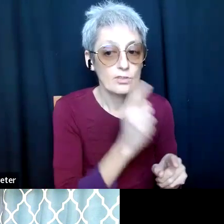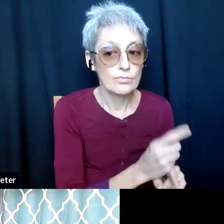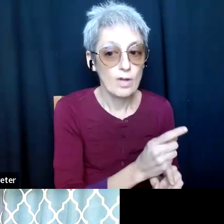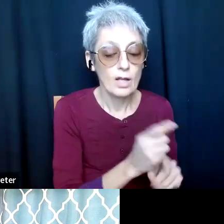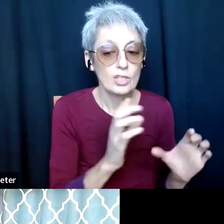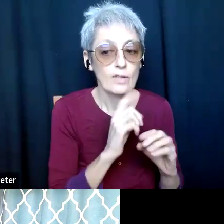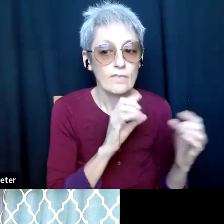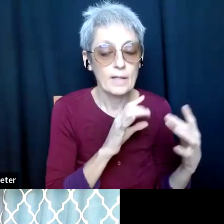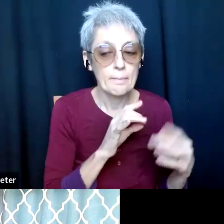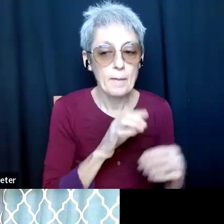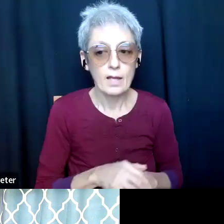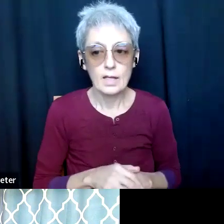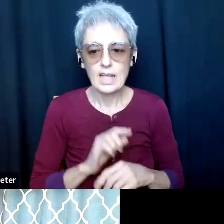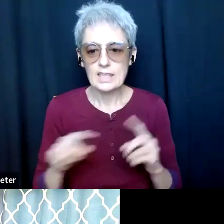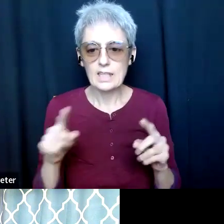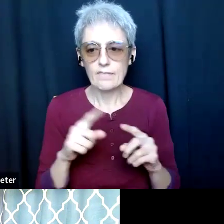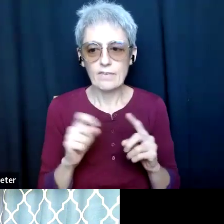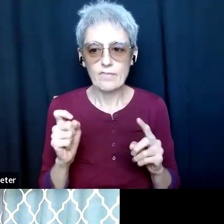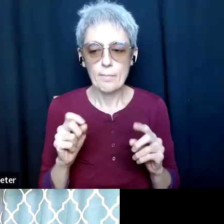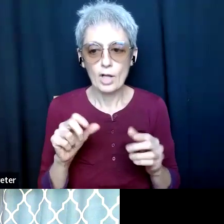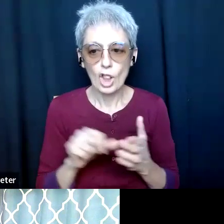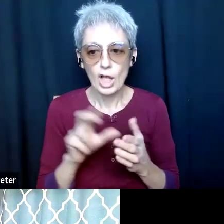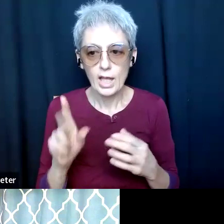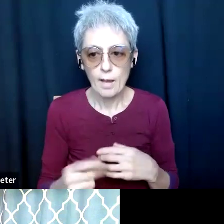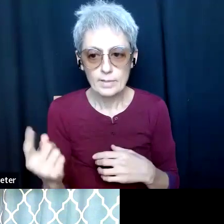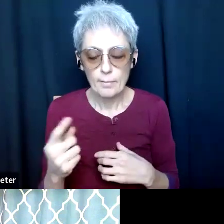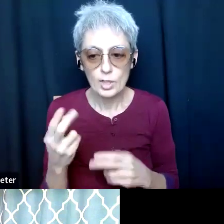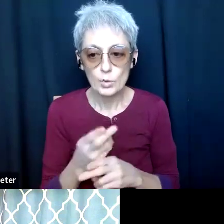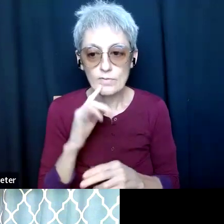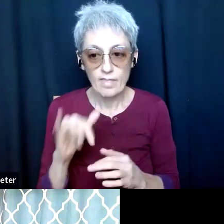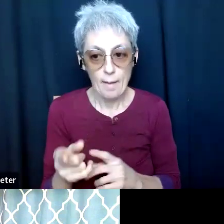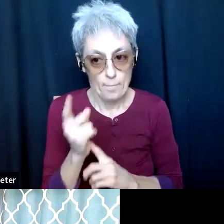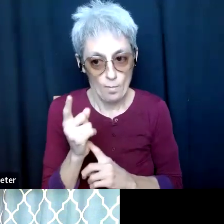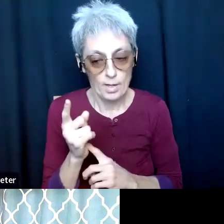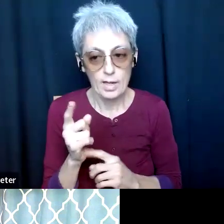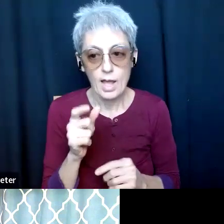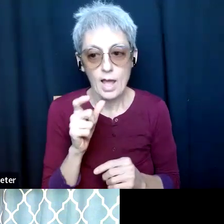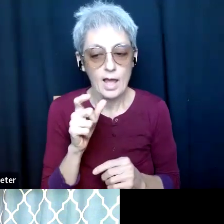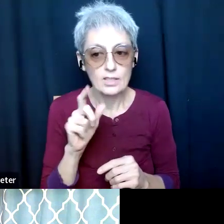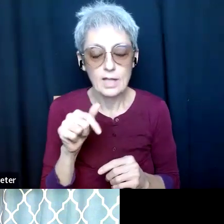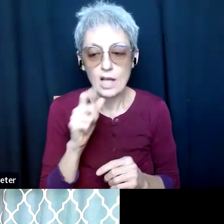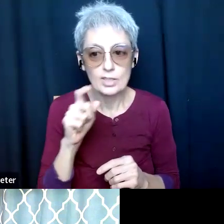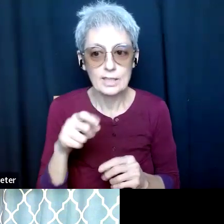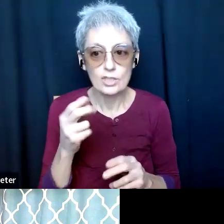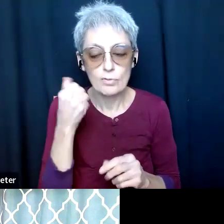so automatically capture our attention strongly." Yeah, right.